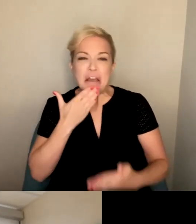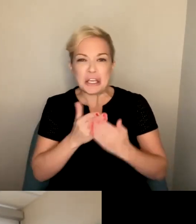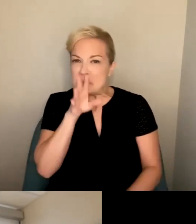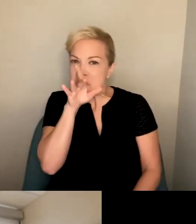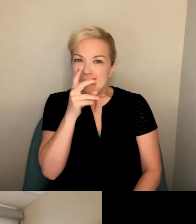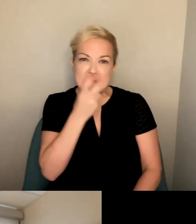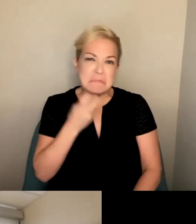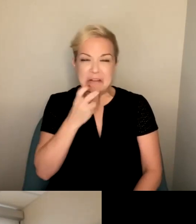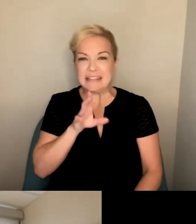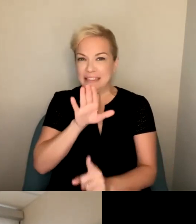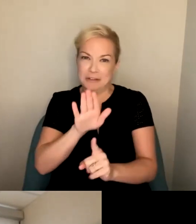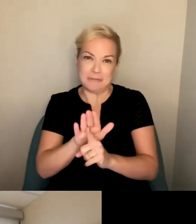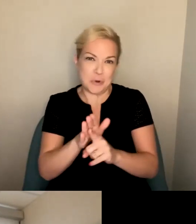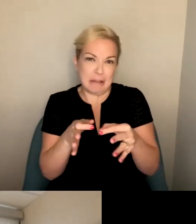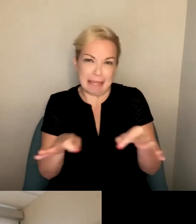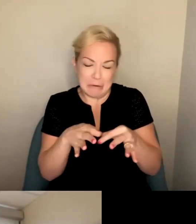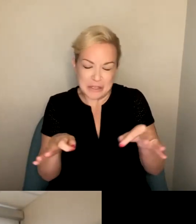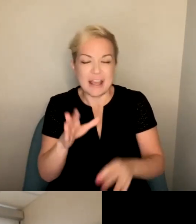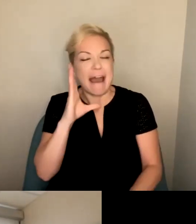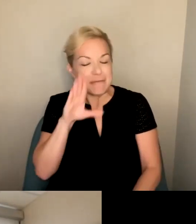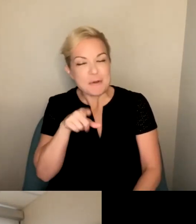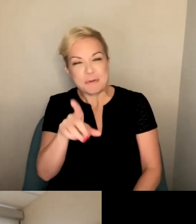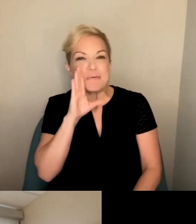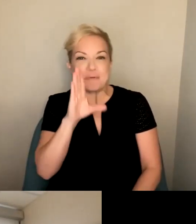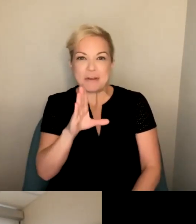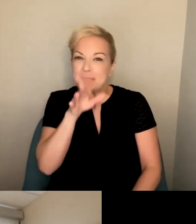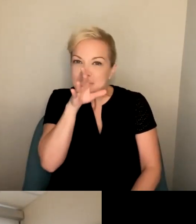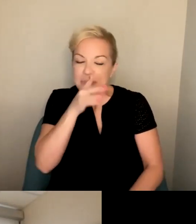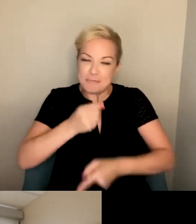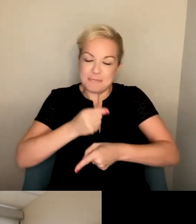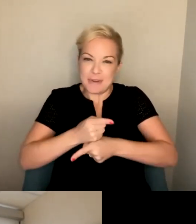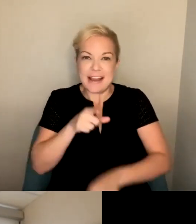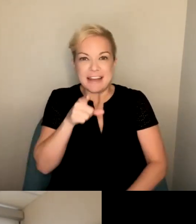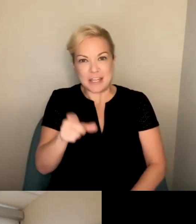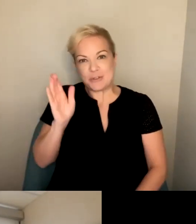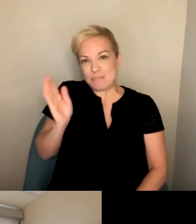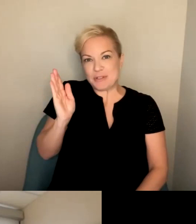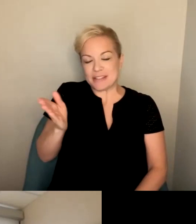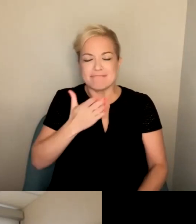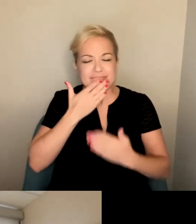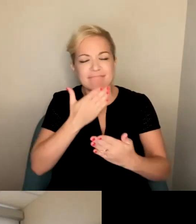which I know you will correct as your talk goes along. Thank you so much for joining us today.